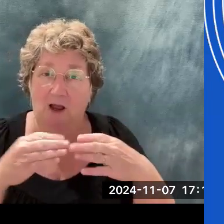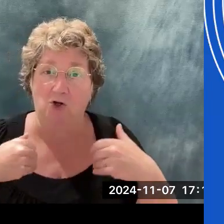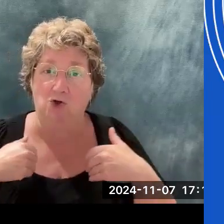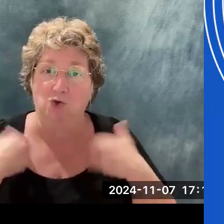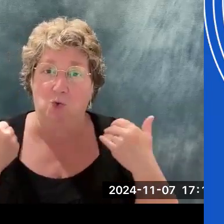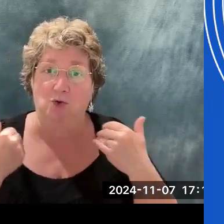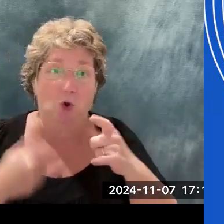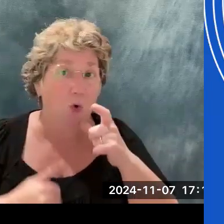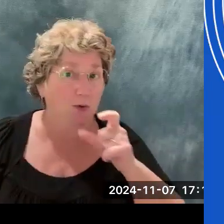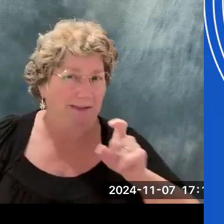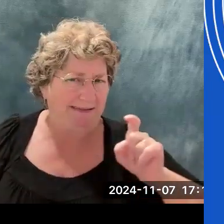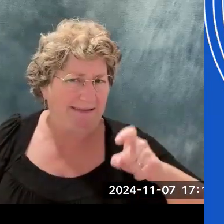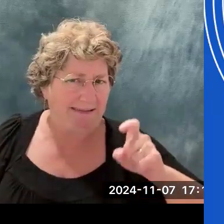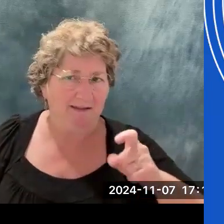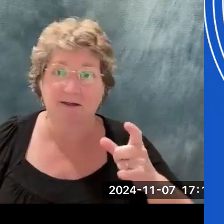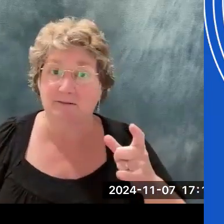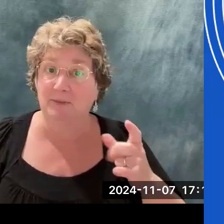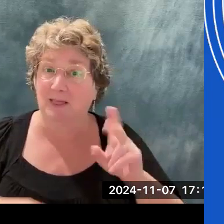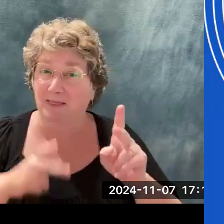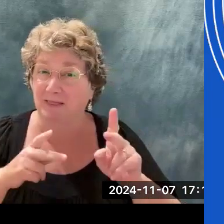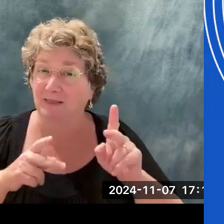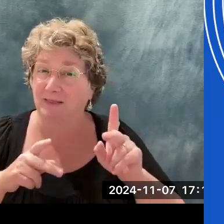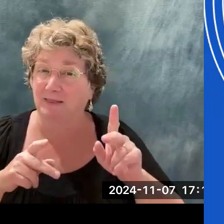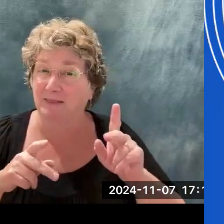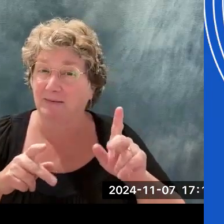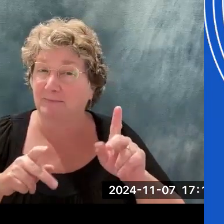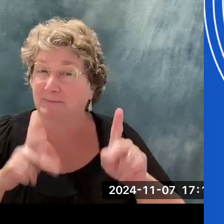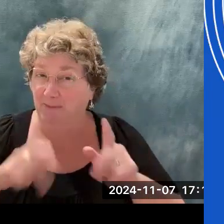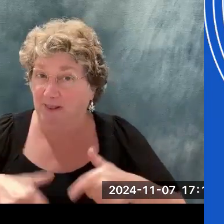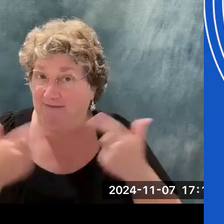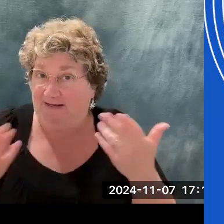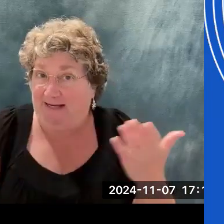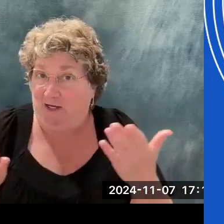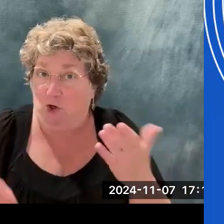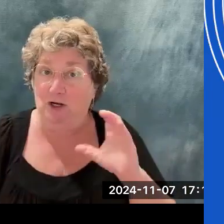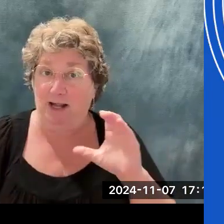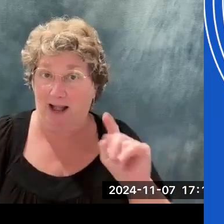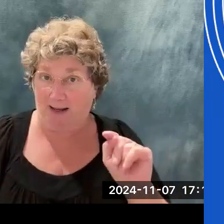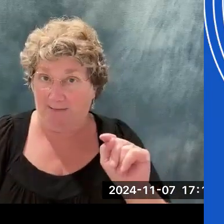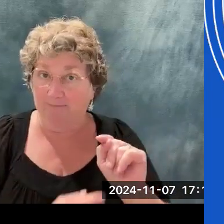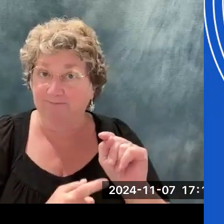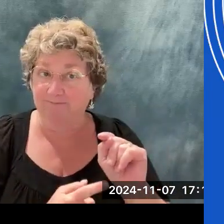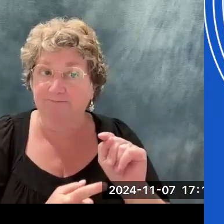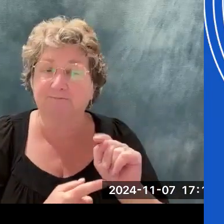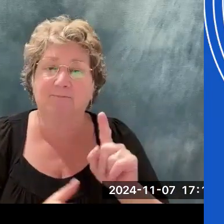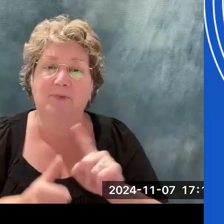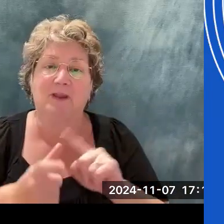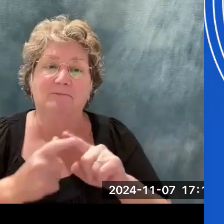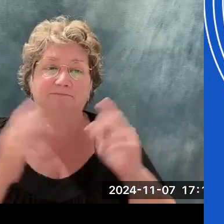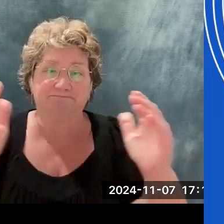and sort of what brought us here to talk about this topic today. Then I'll be going into some factors to consider,